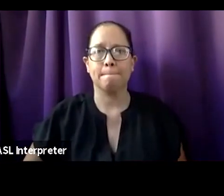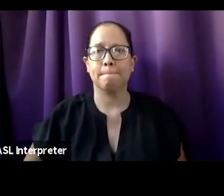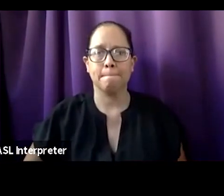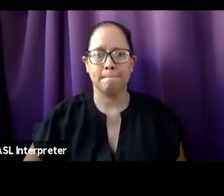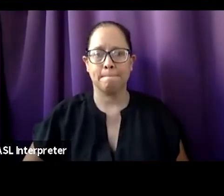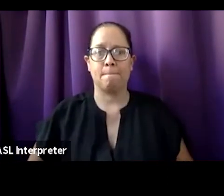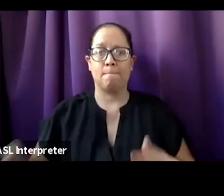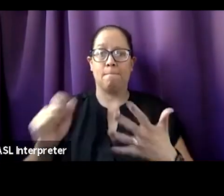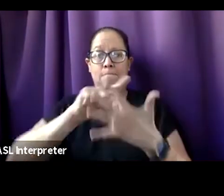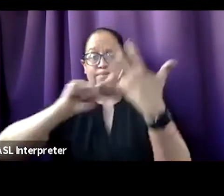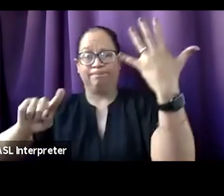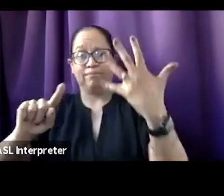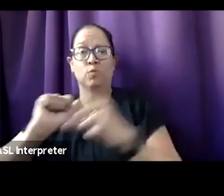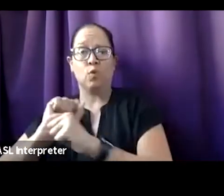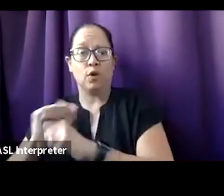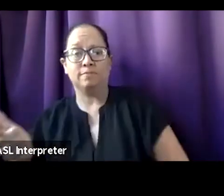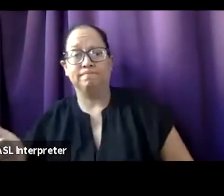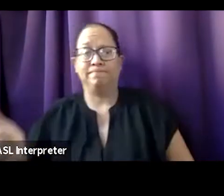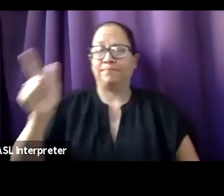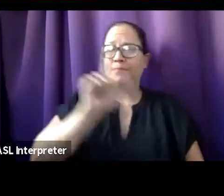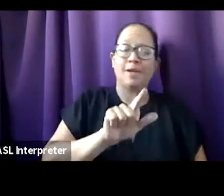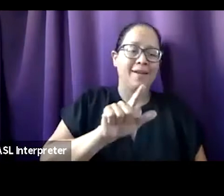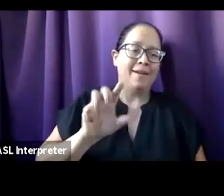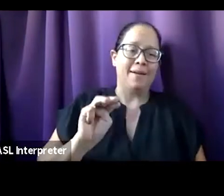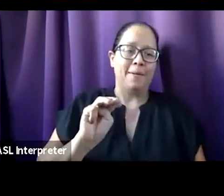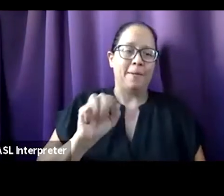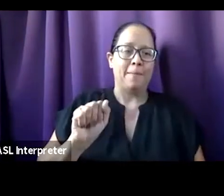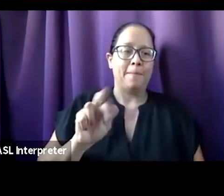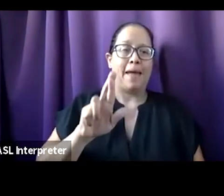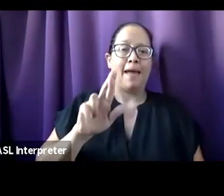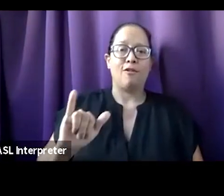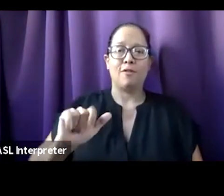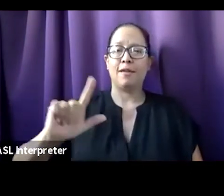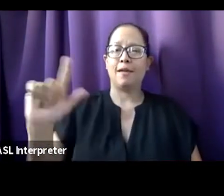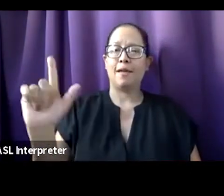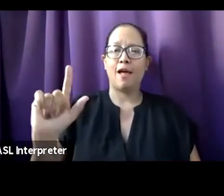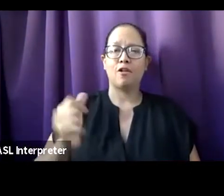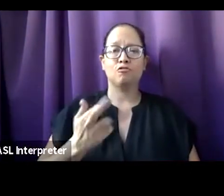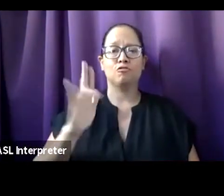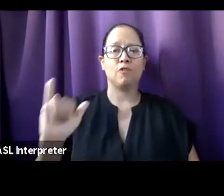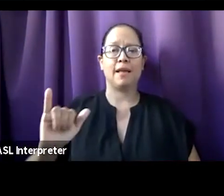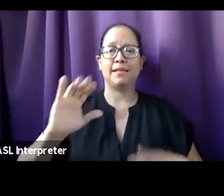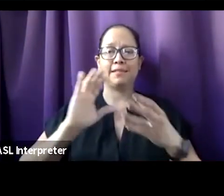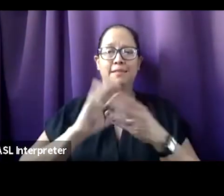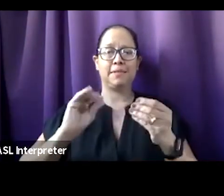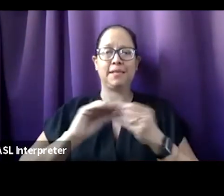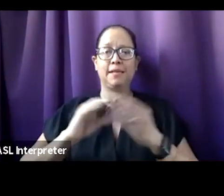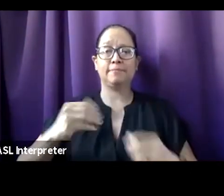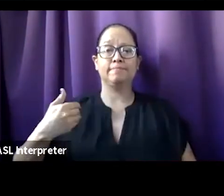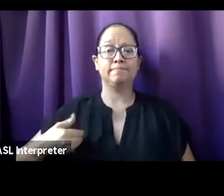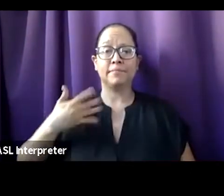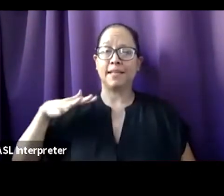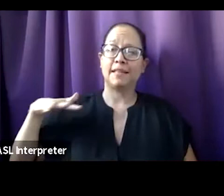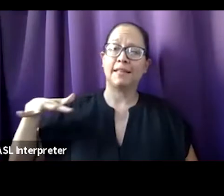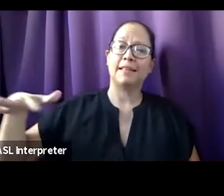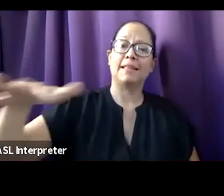I want to acknowledge that the land that I'm occupying, and all the terror and violence that surrounds us today.